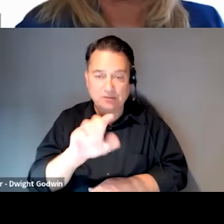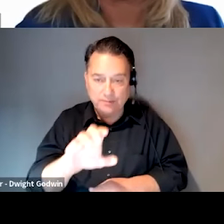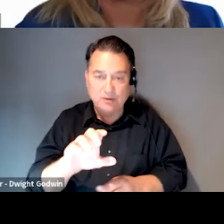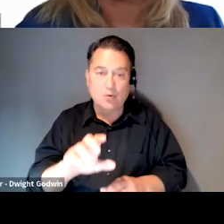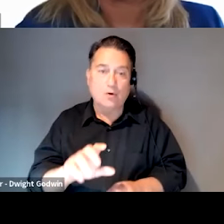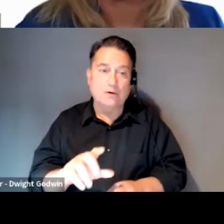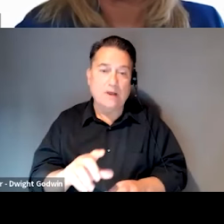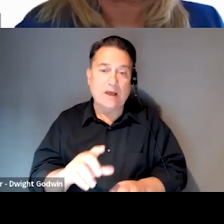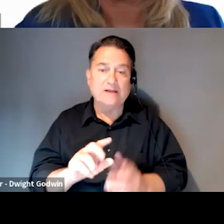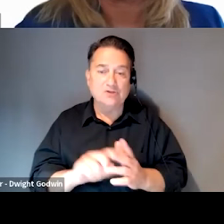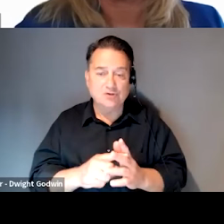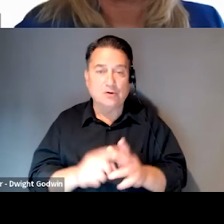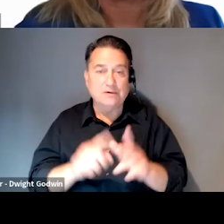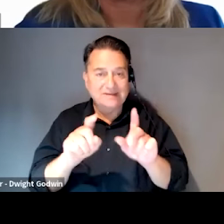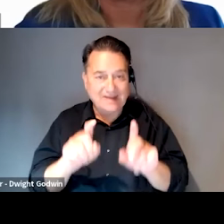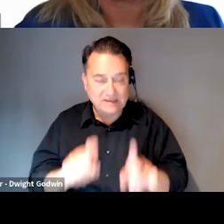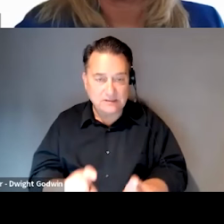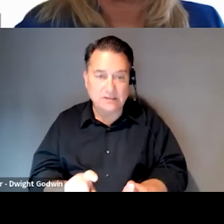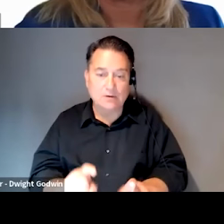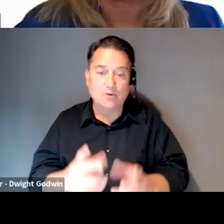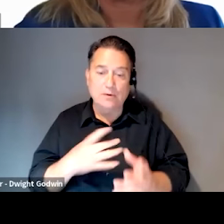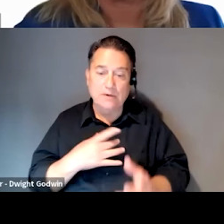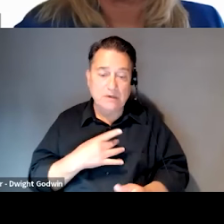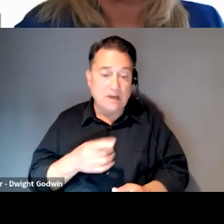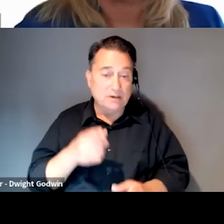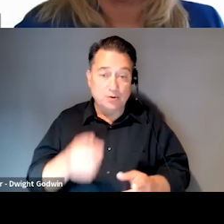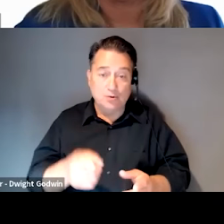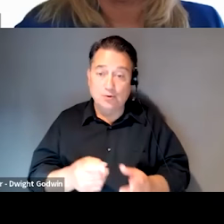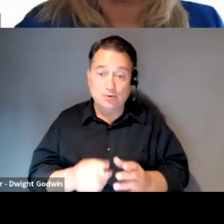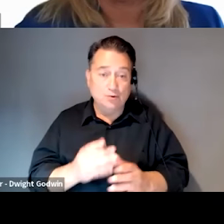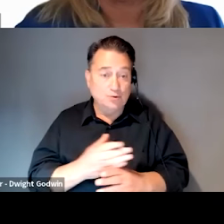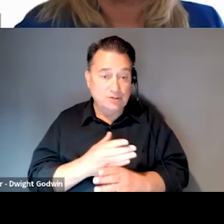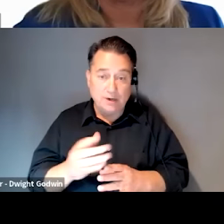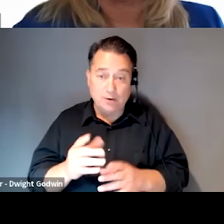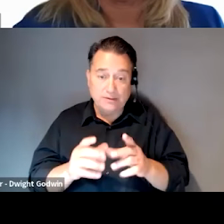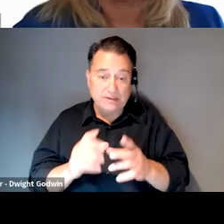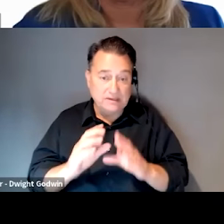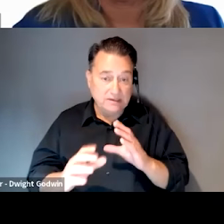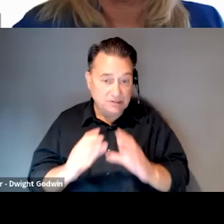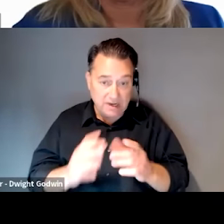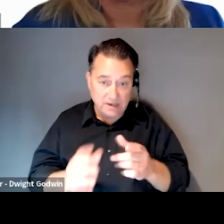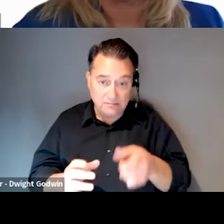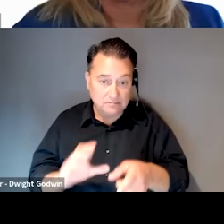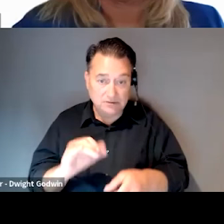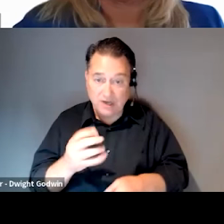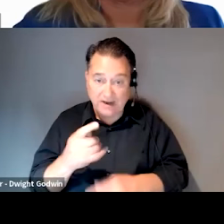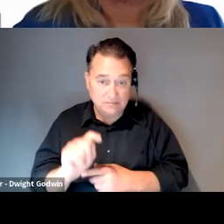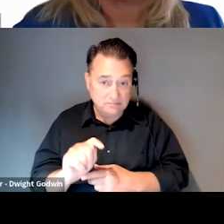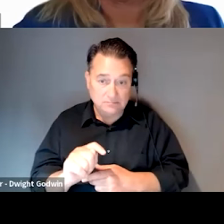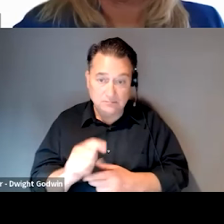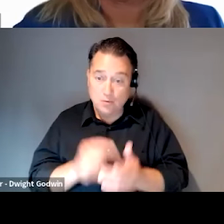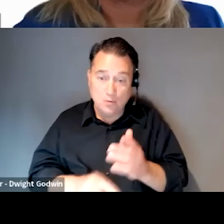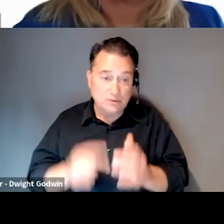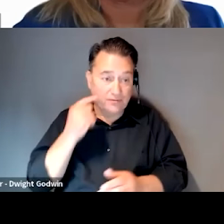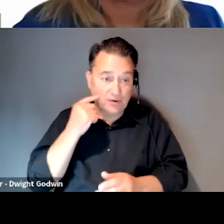We would love for you to share in the chat anything that you heard in this short kind of informative session at the beginning about what next steps